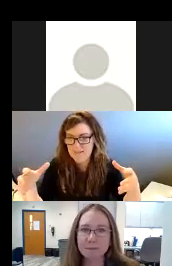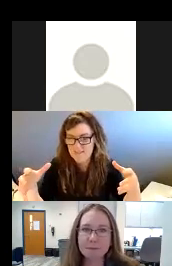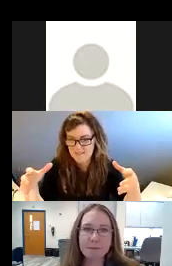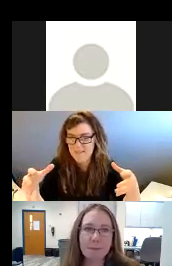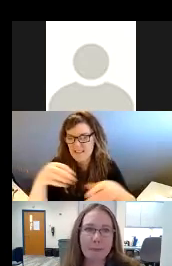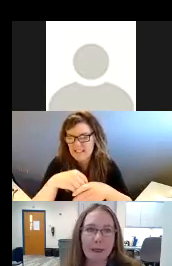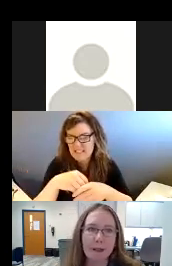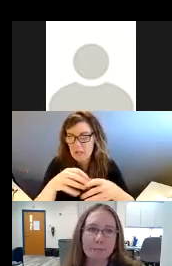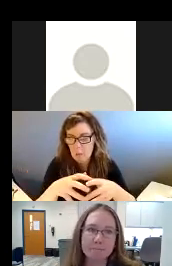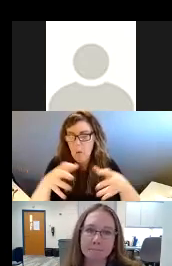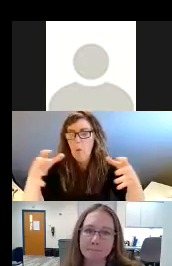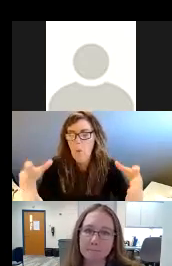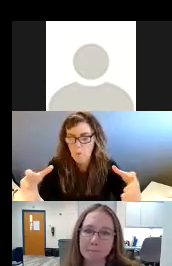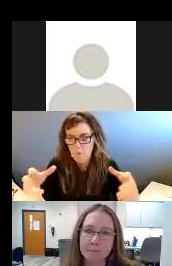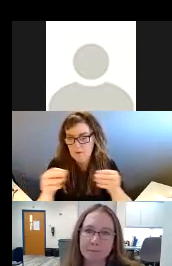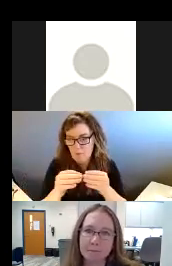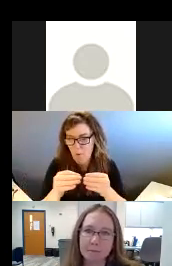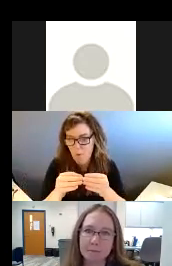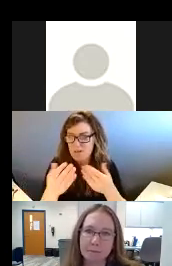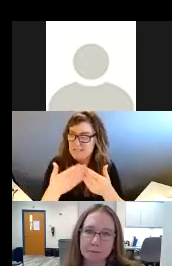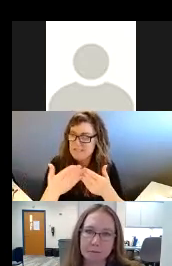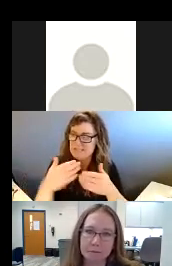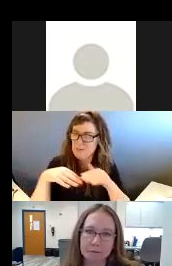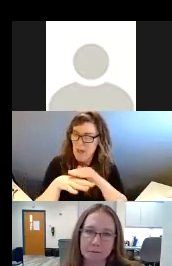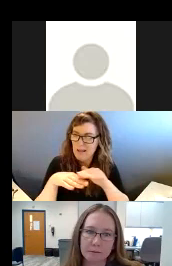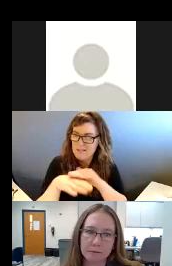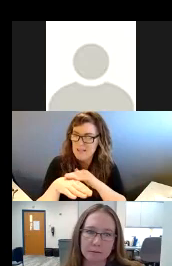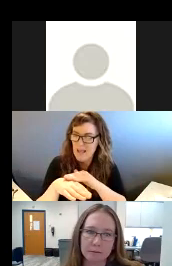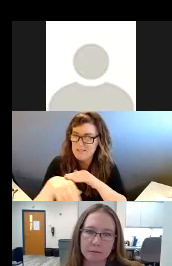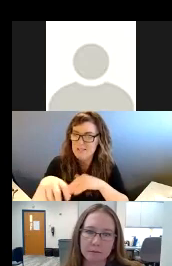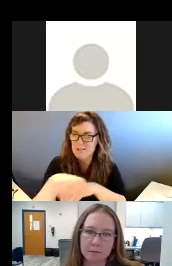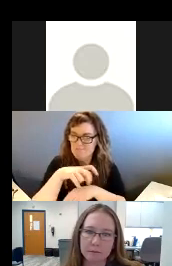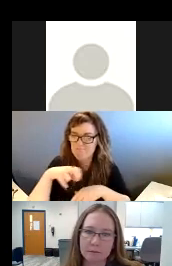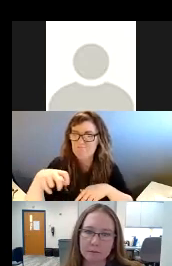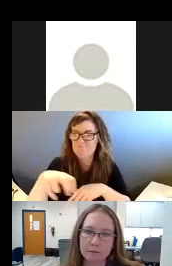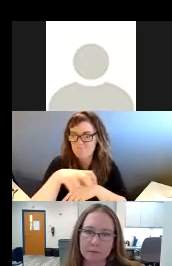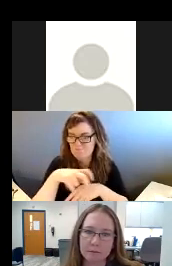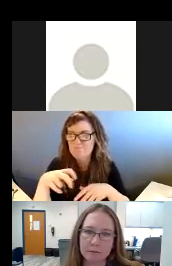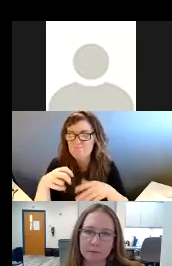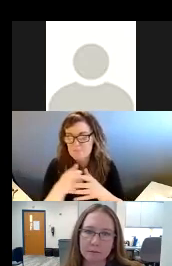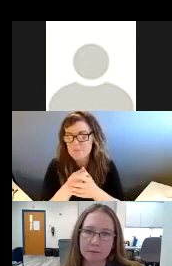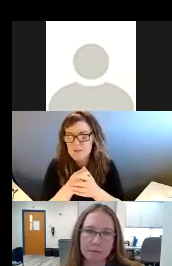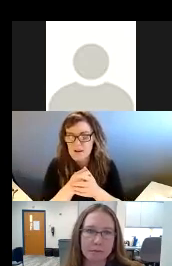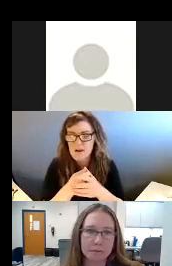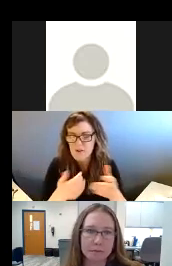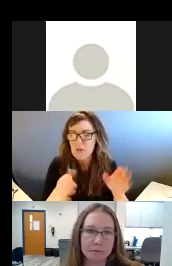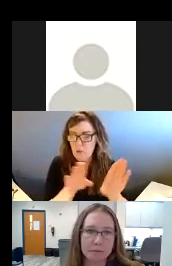IT WAS ABLE TO ACCESS A LITTLE BIT EASIER. THEY WIDENED IT. THEY CLOSED THIS OFF.